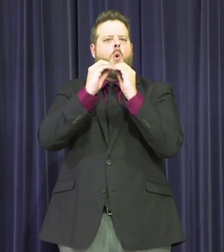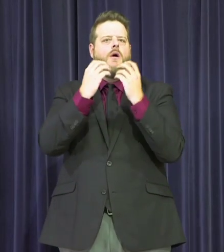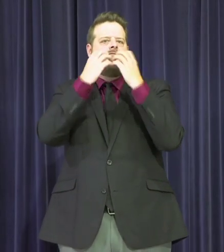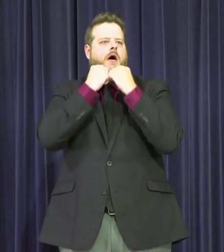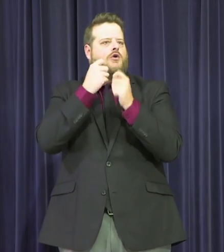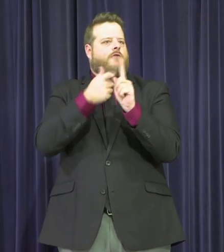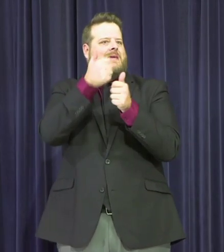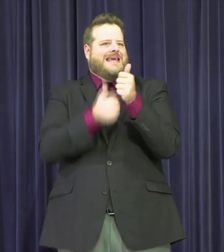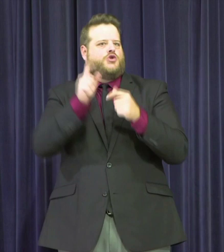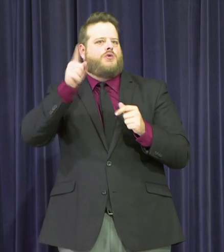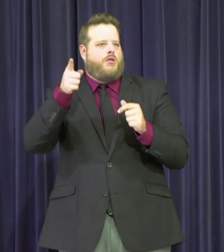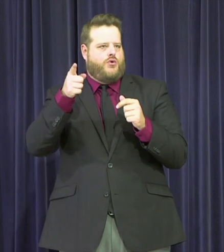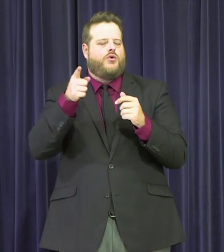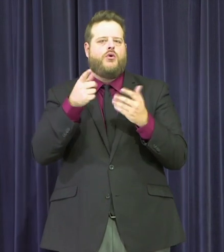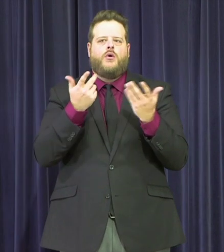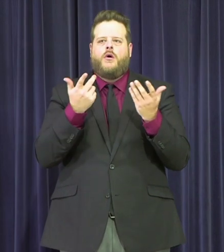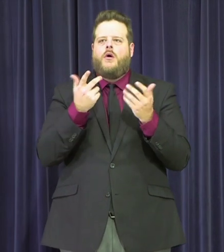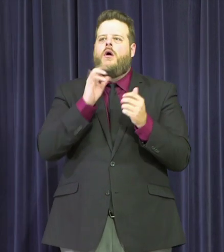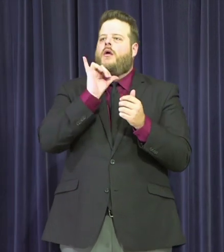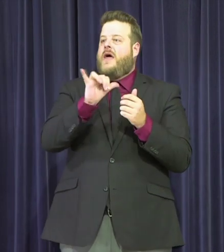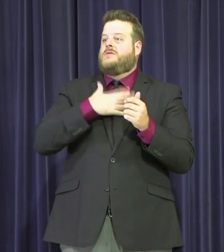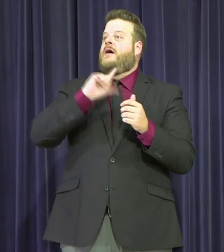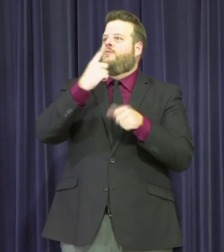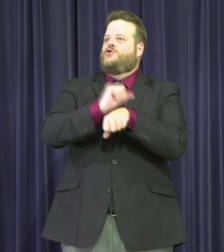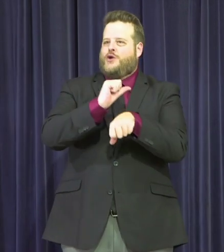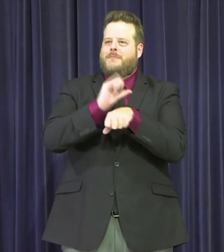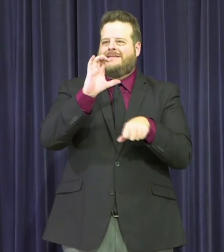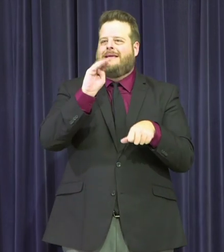And so, those were my first jobs at CMS.